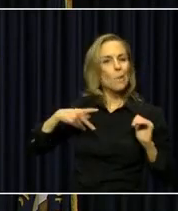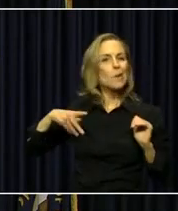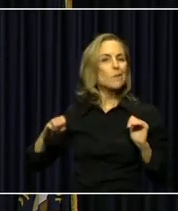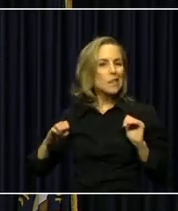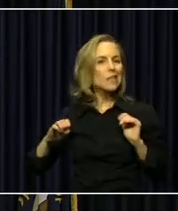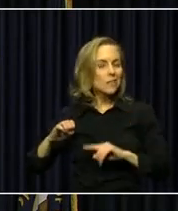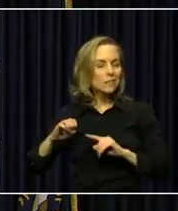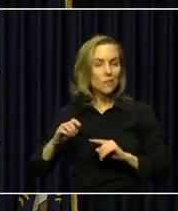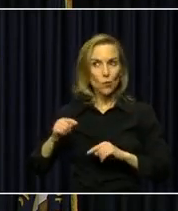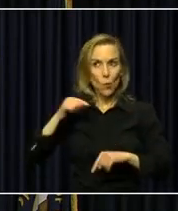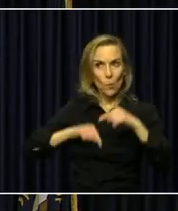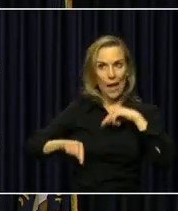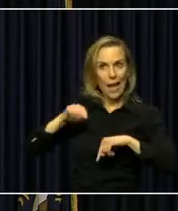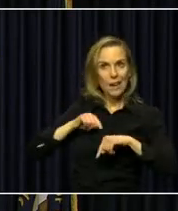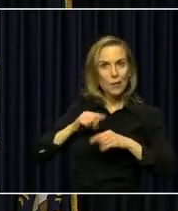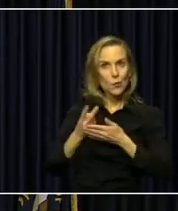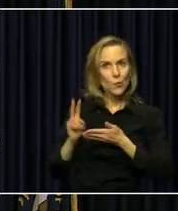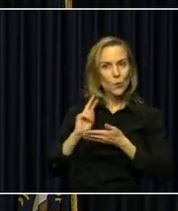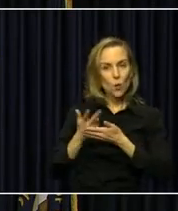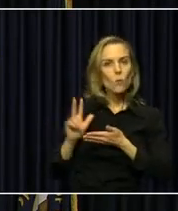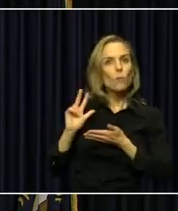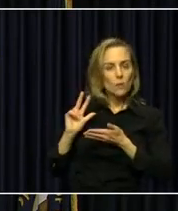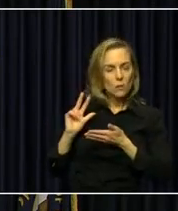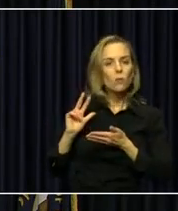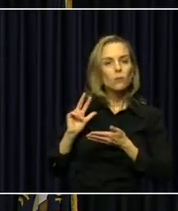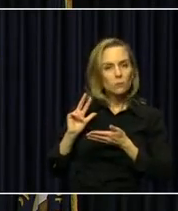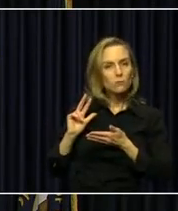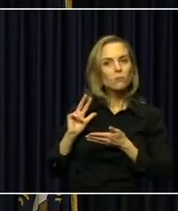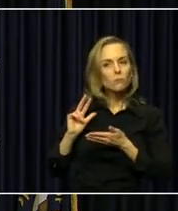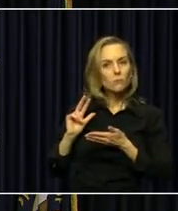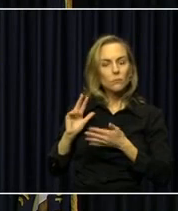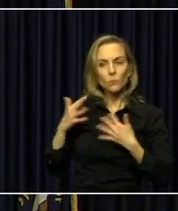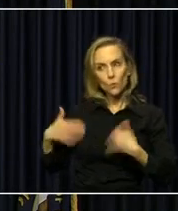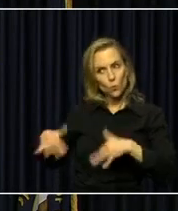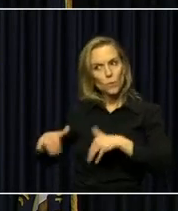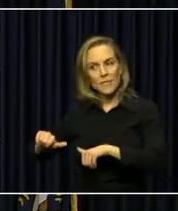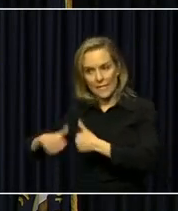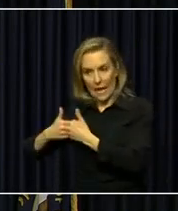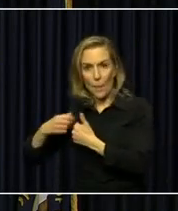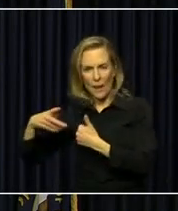TESTS AND THEN WE DON'T HAVE ANYTHING FOR A WEEK. WE WANT TO MAKE SURE THAT WE